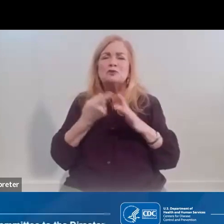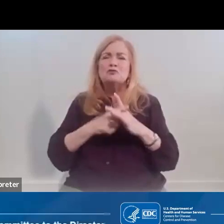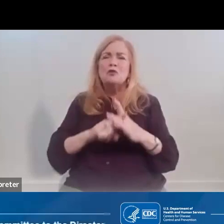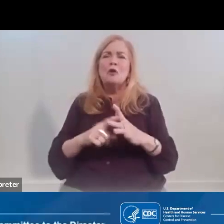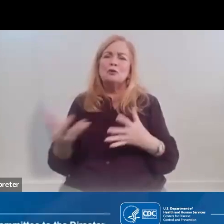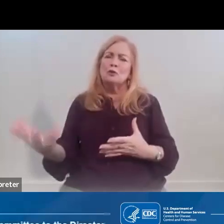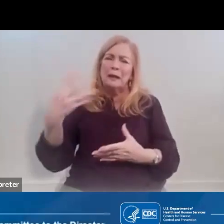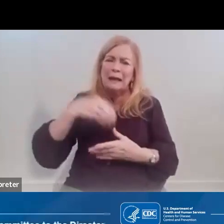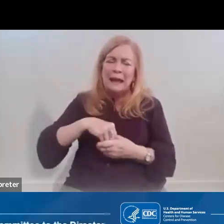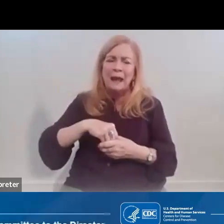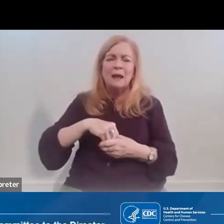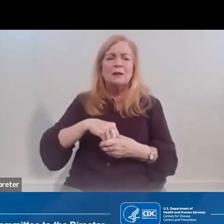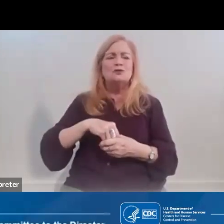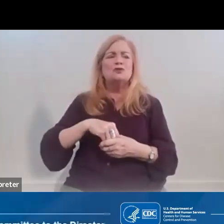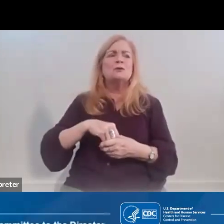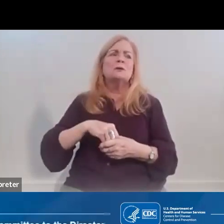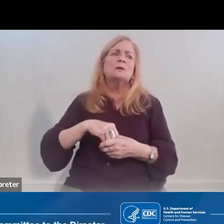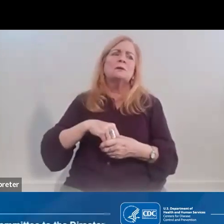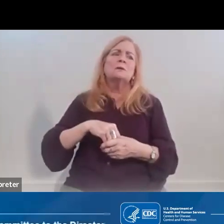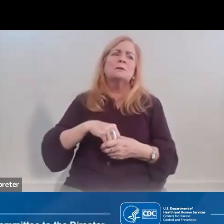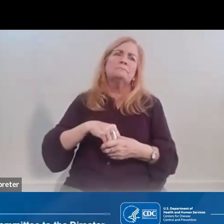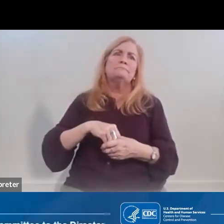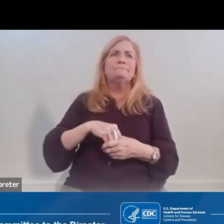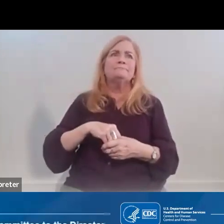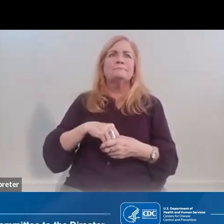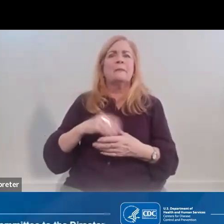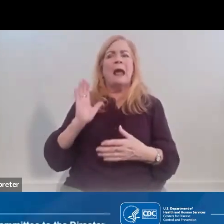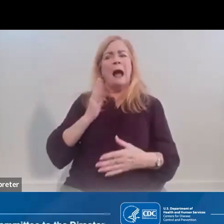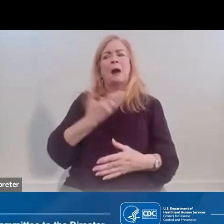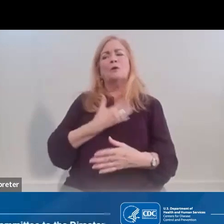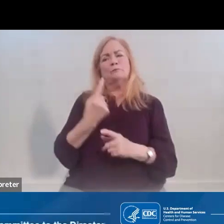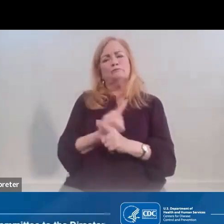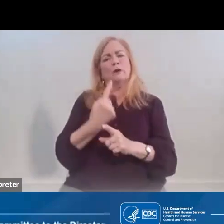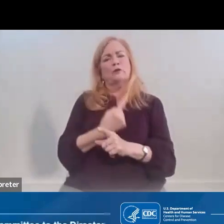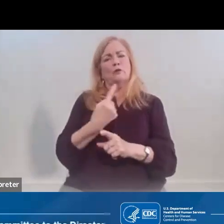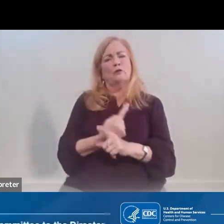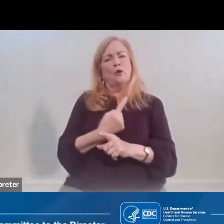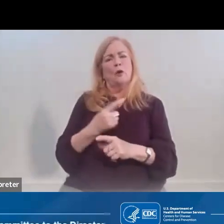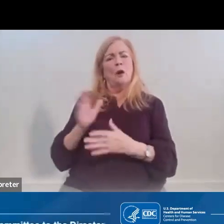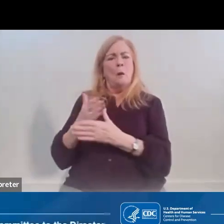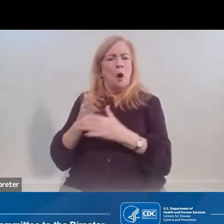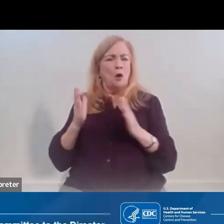you know, certainly our traditional partners, which really move beyond that.